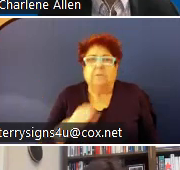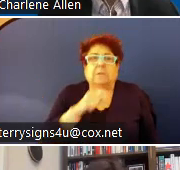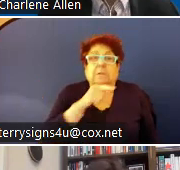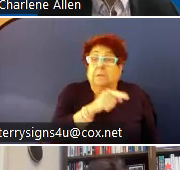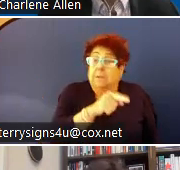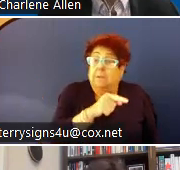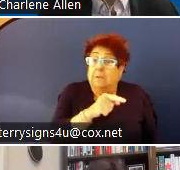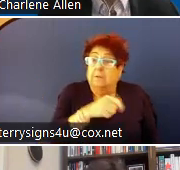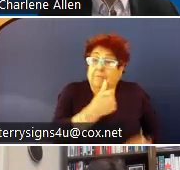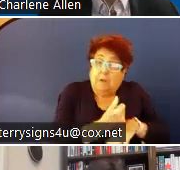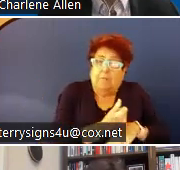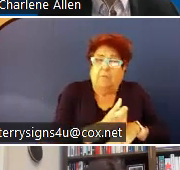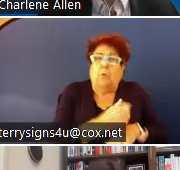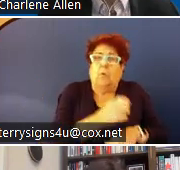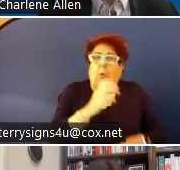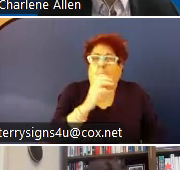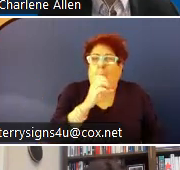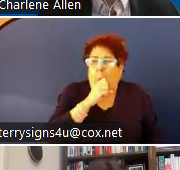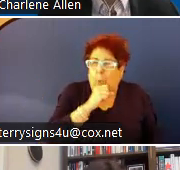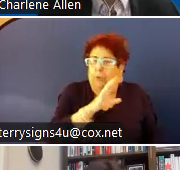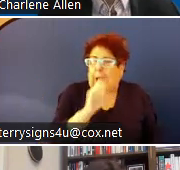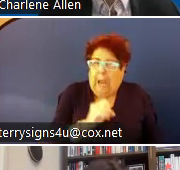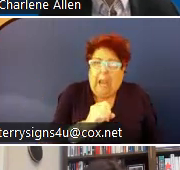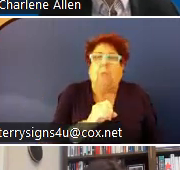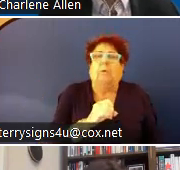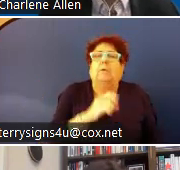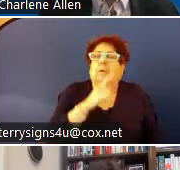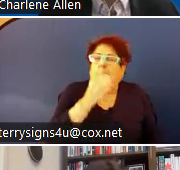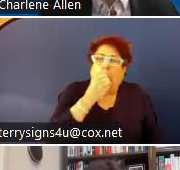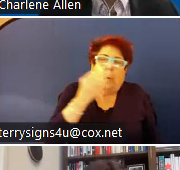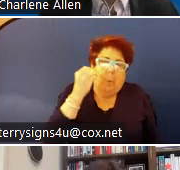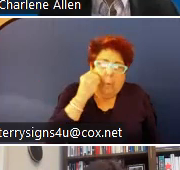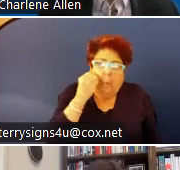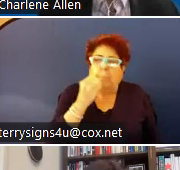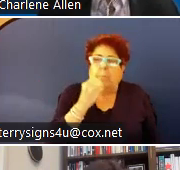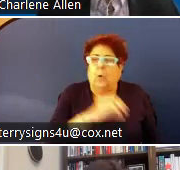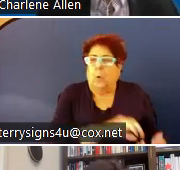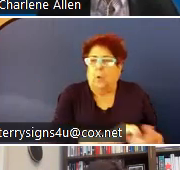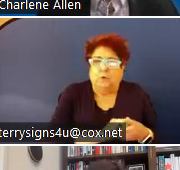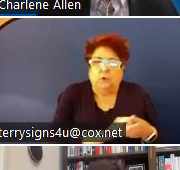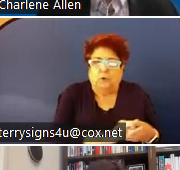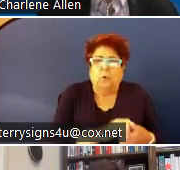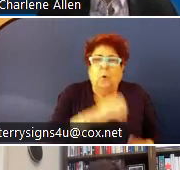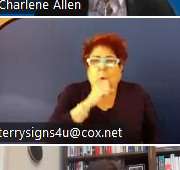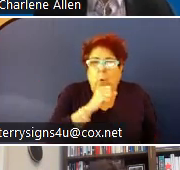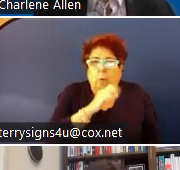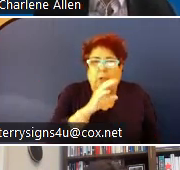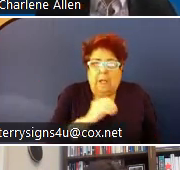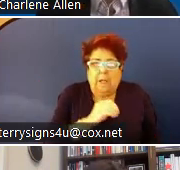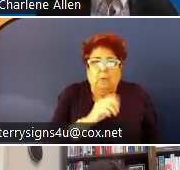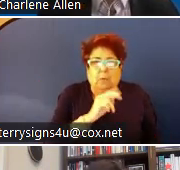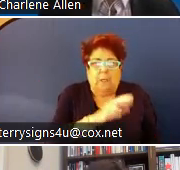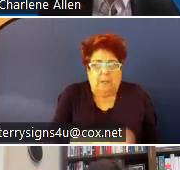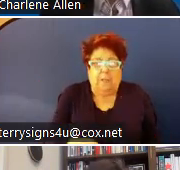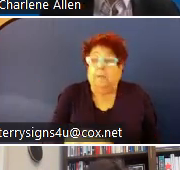Preservation Coaltion in (indiscernible) and primary lead of the UNC Department of